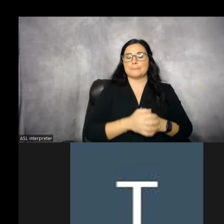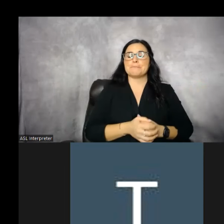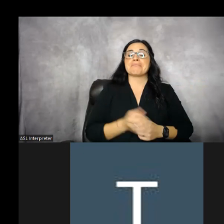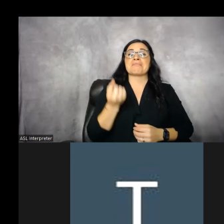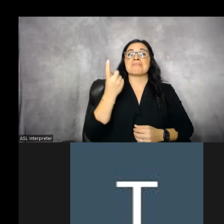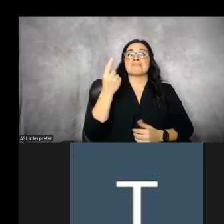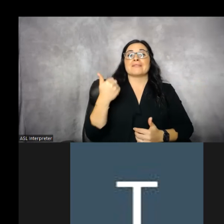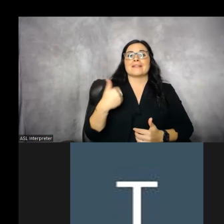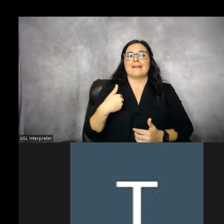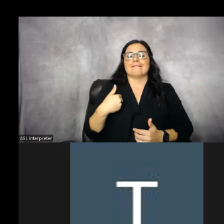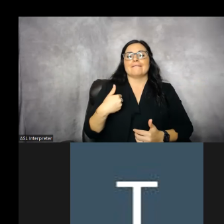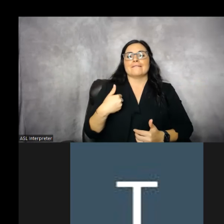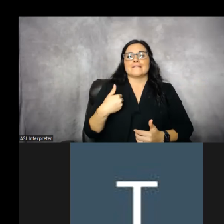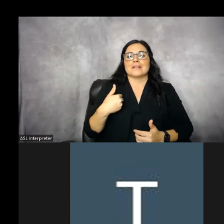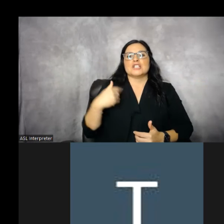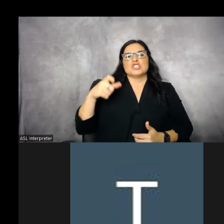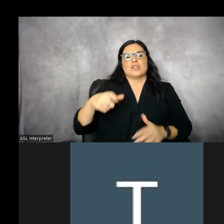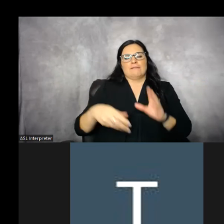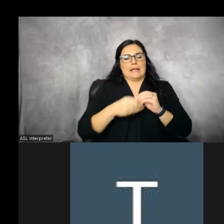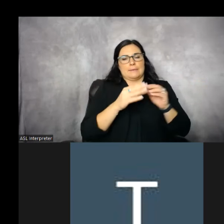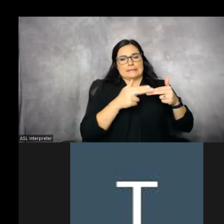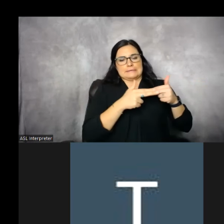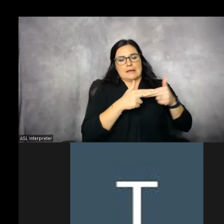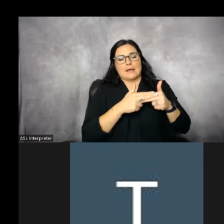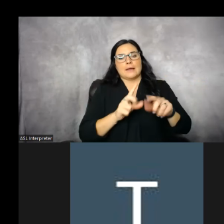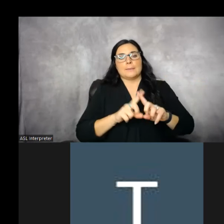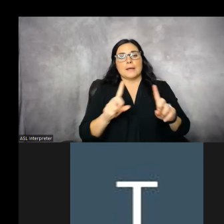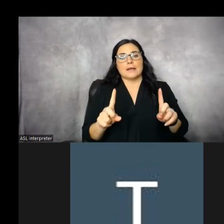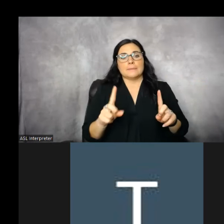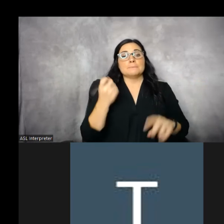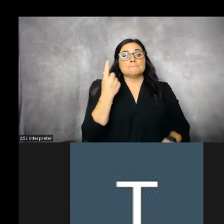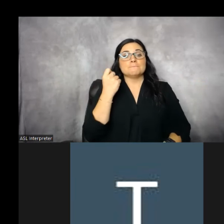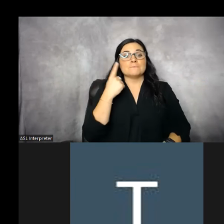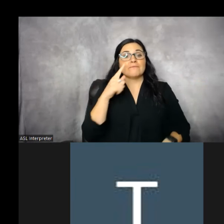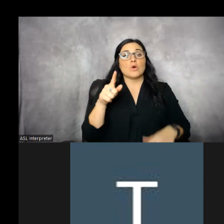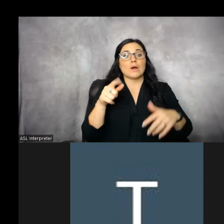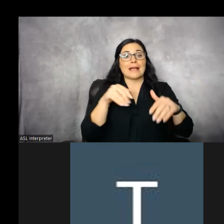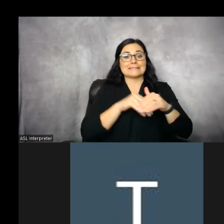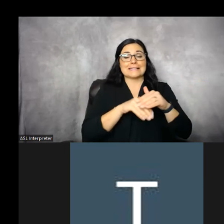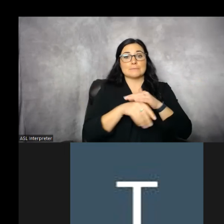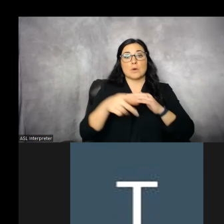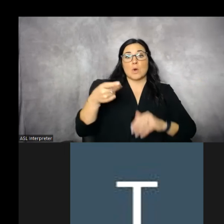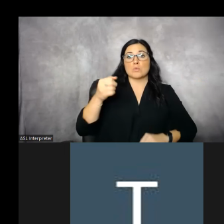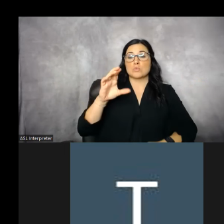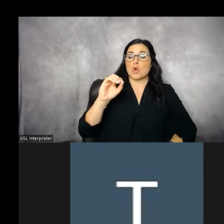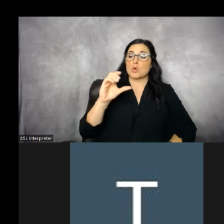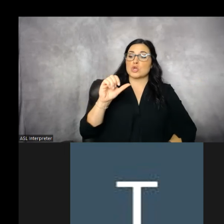I should have had this on my slides -- but for accessible procurement, there's three main goals,